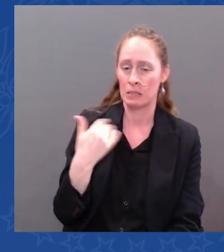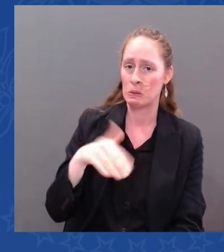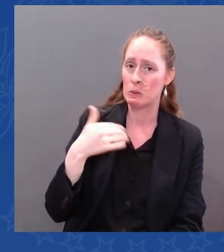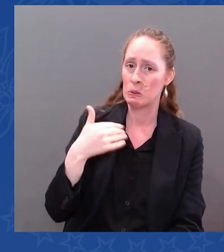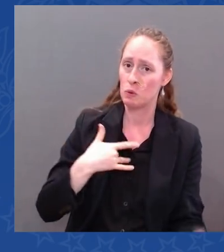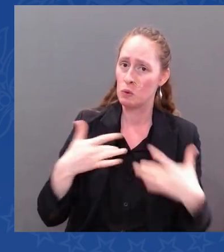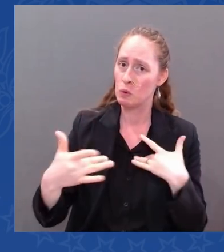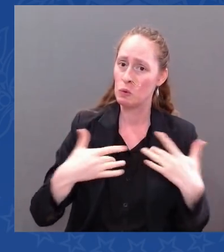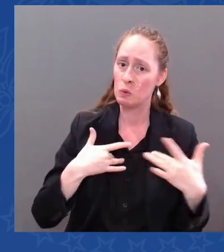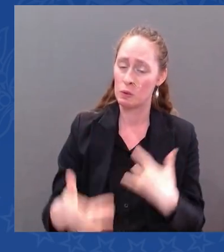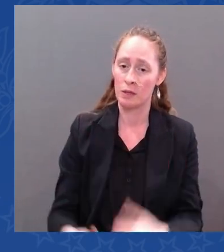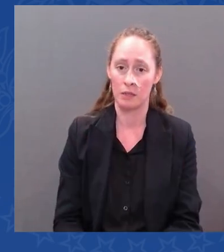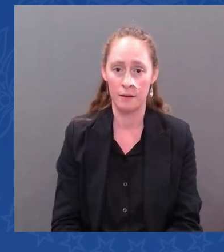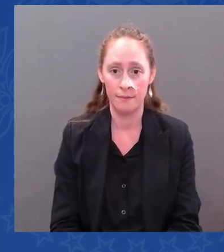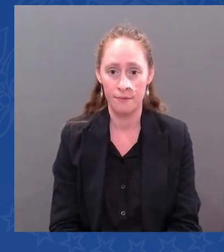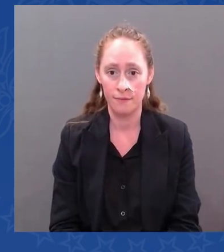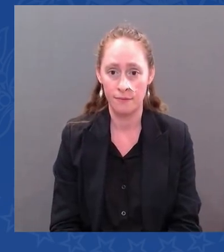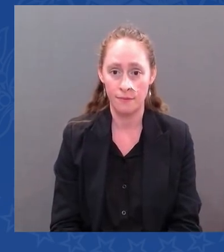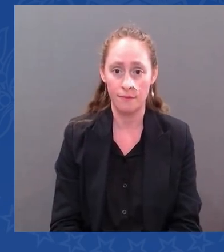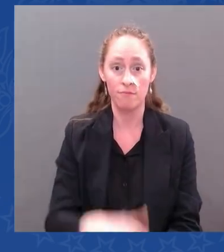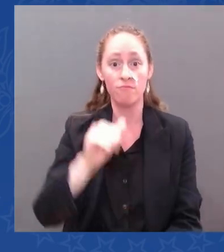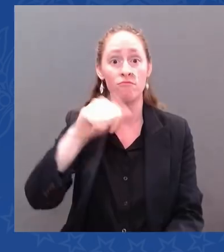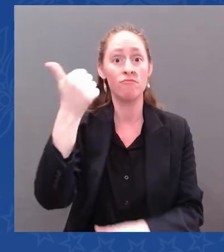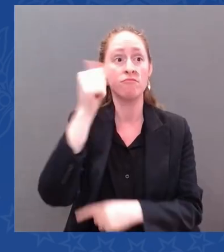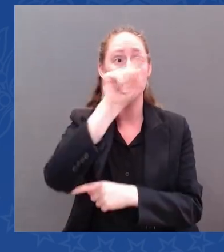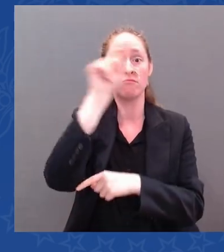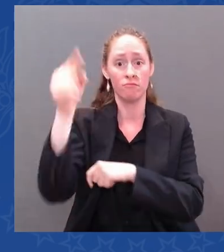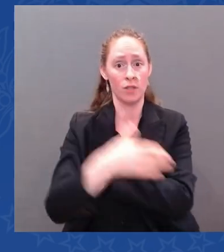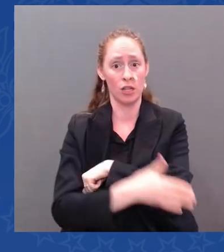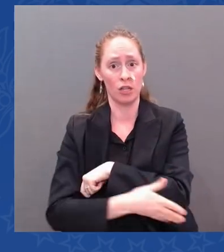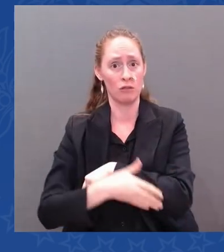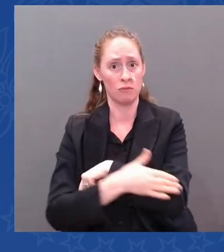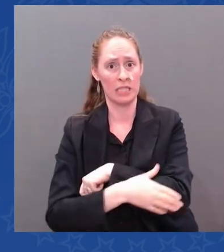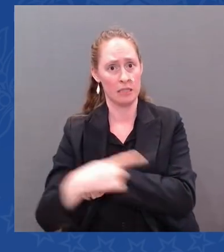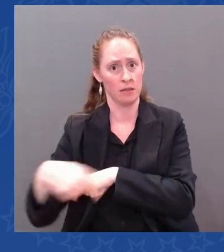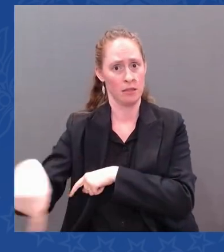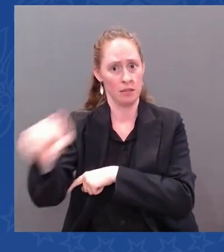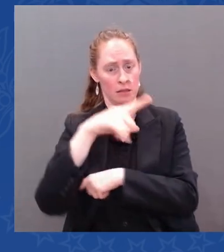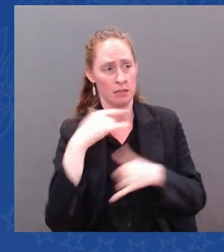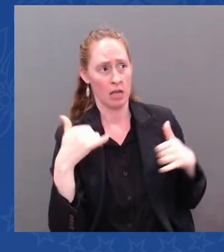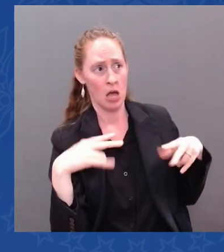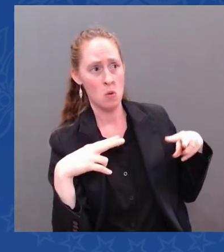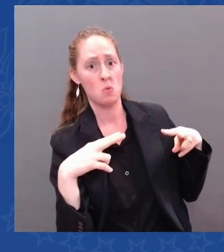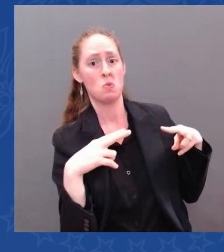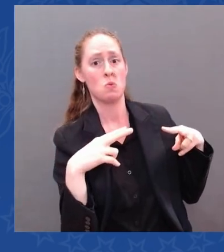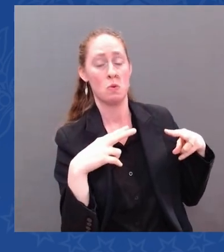But, look, today my administration has issued renewed warnings that, based on evolving intelligence,